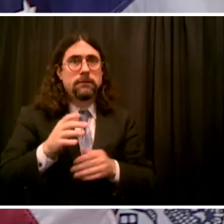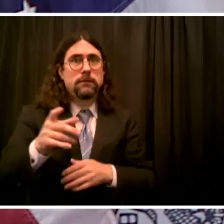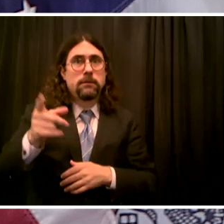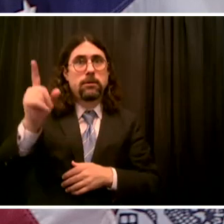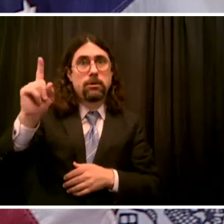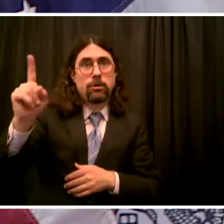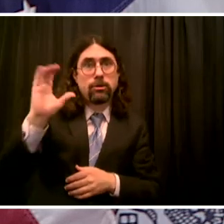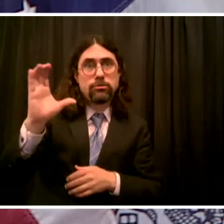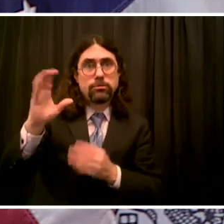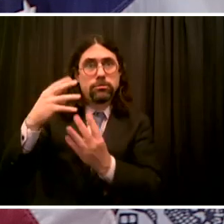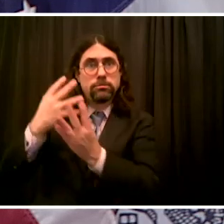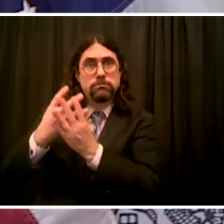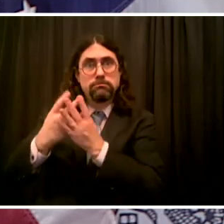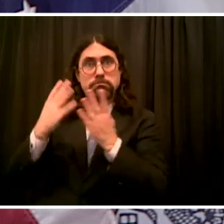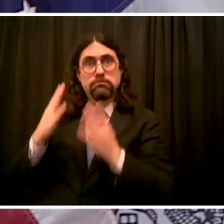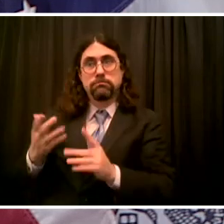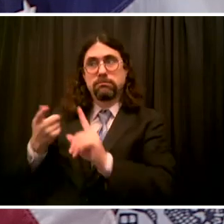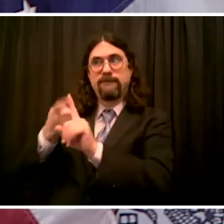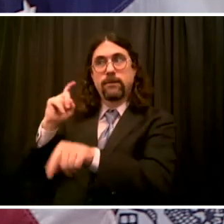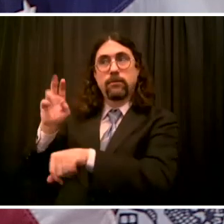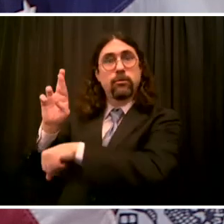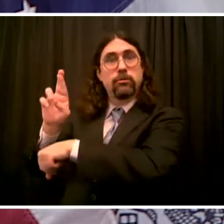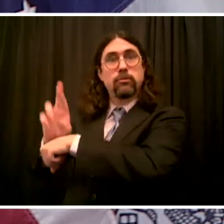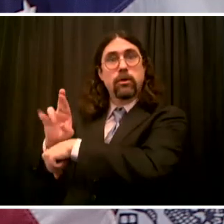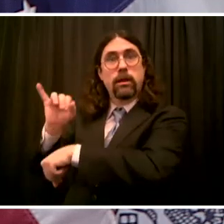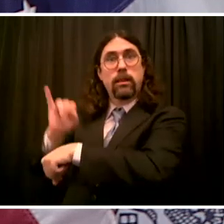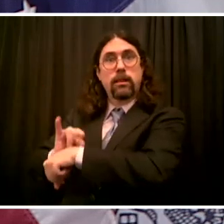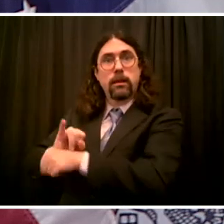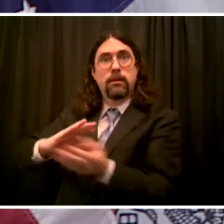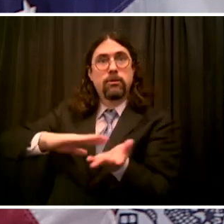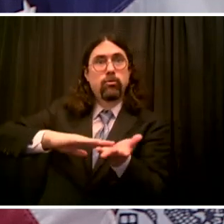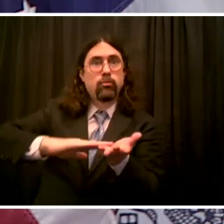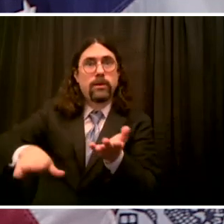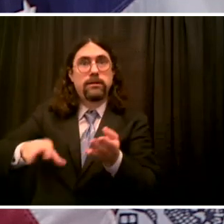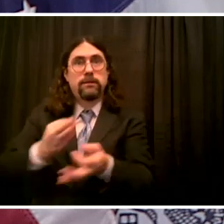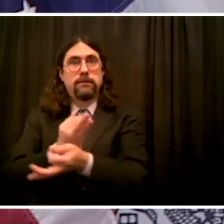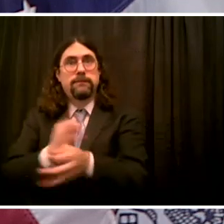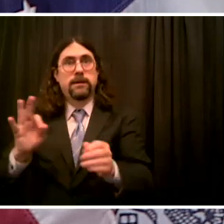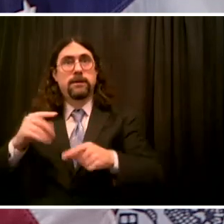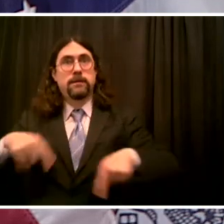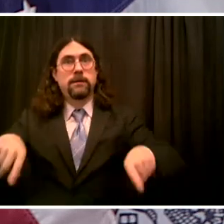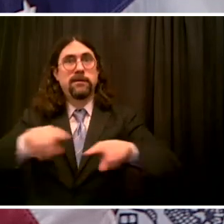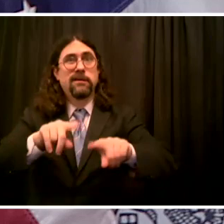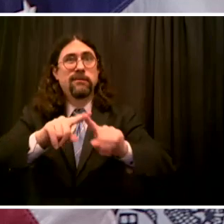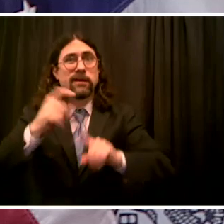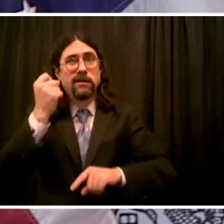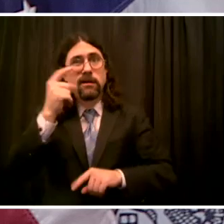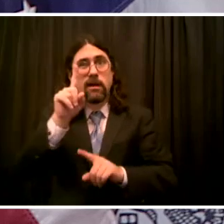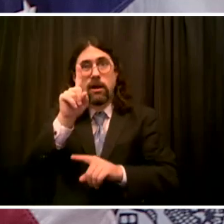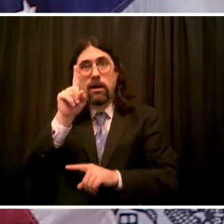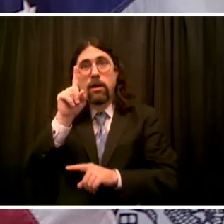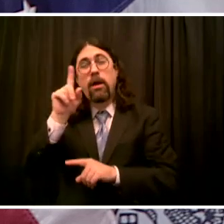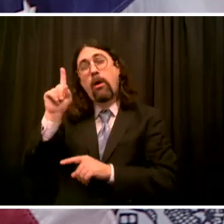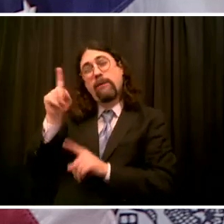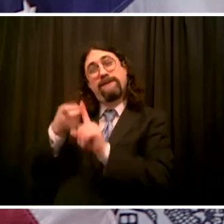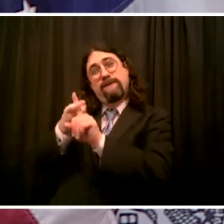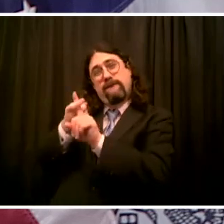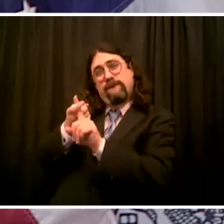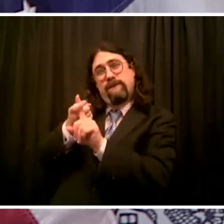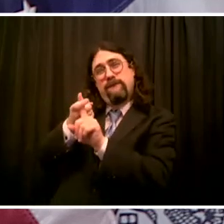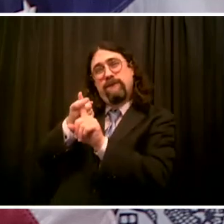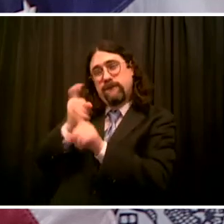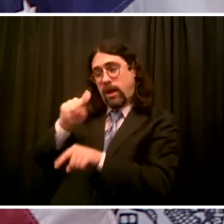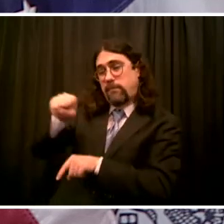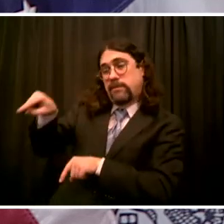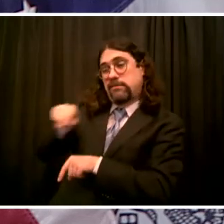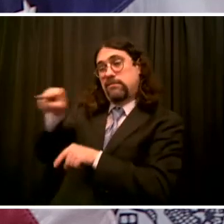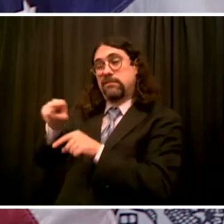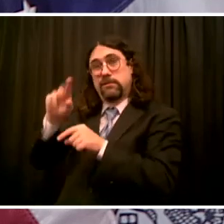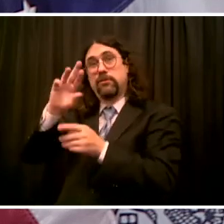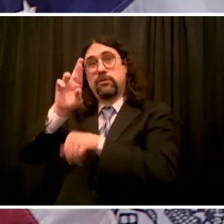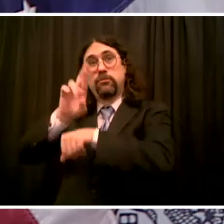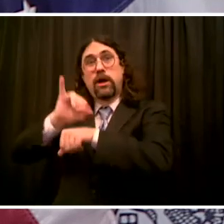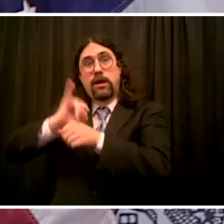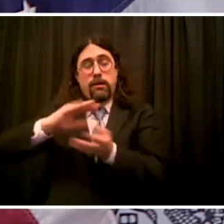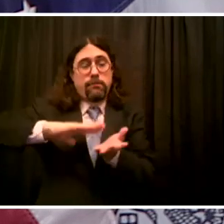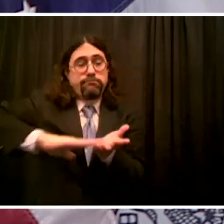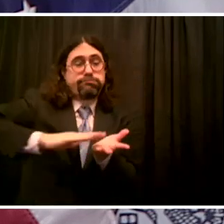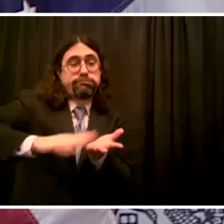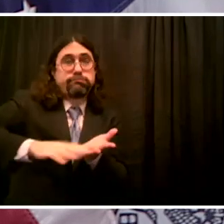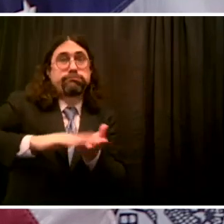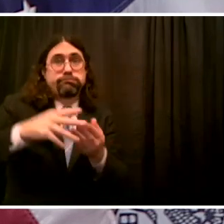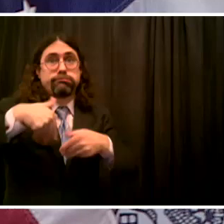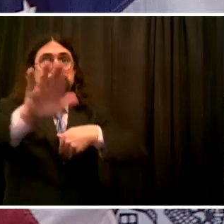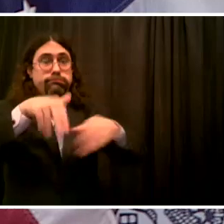THAN 100 INMATES